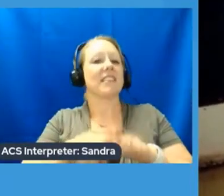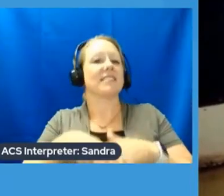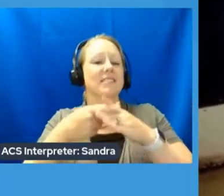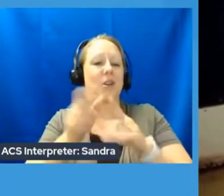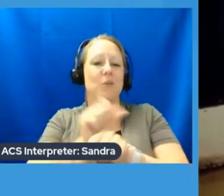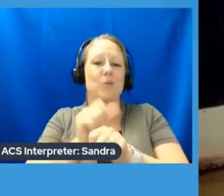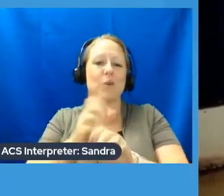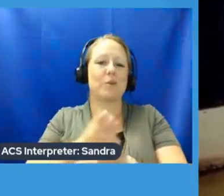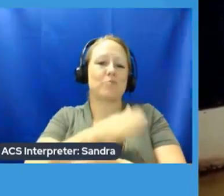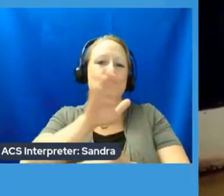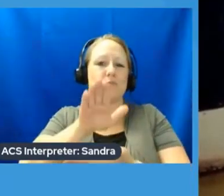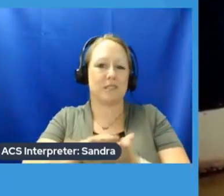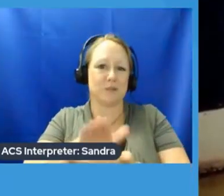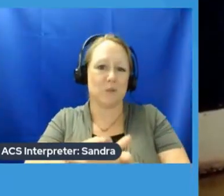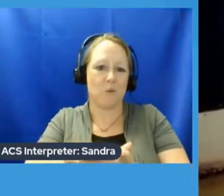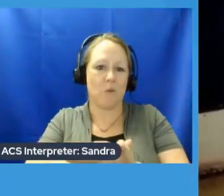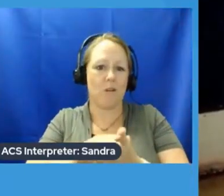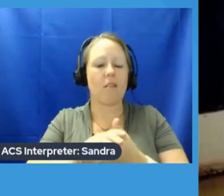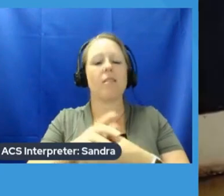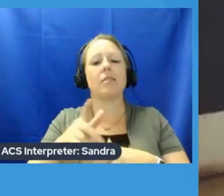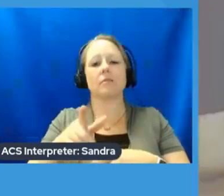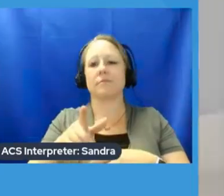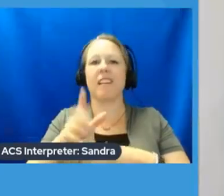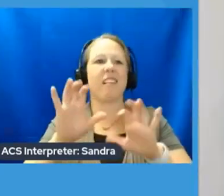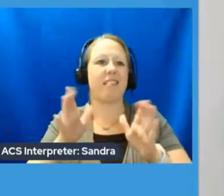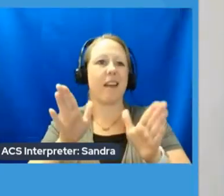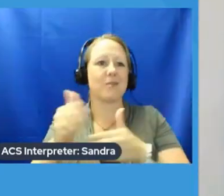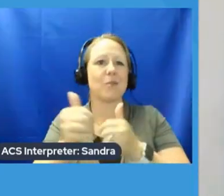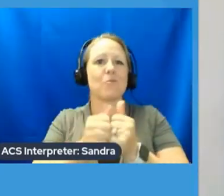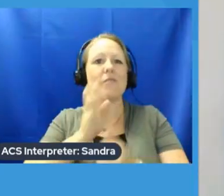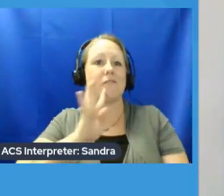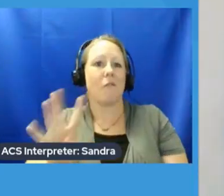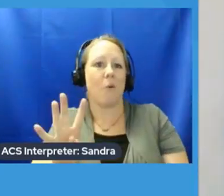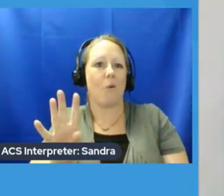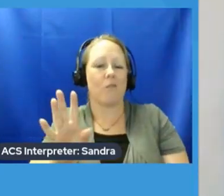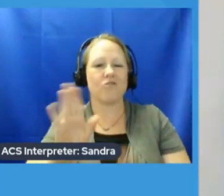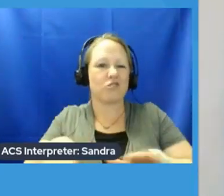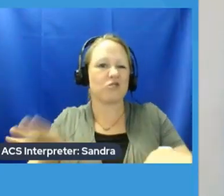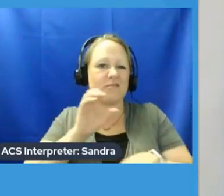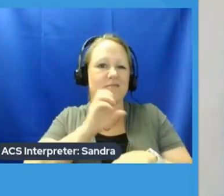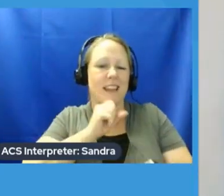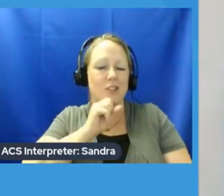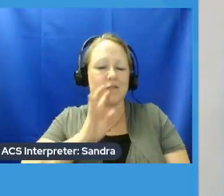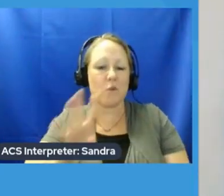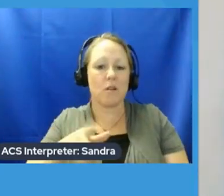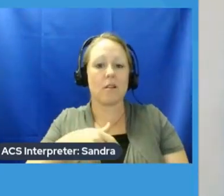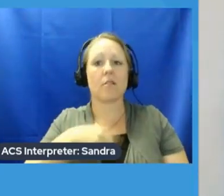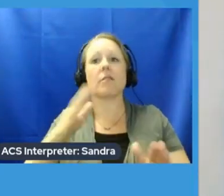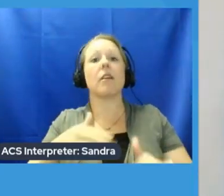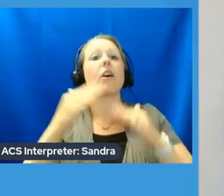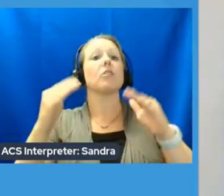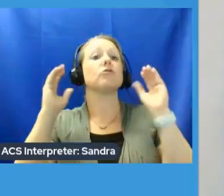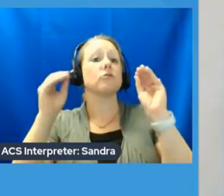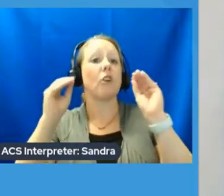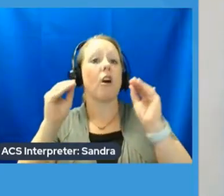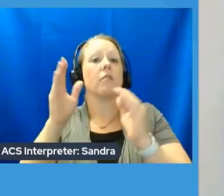of very spirited four year olds. I taught at the community college. I worked as a disability services coordinator